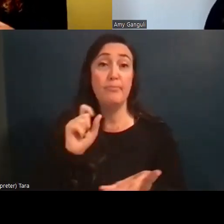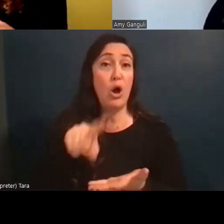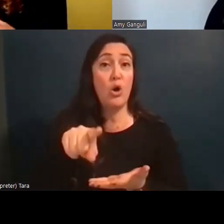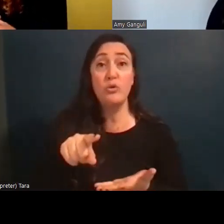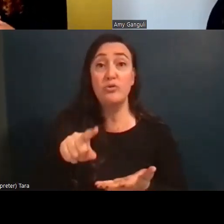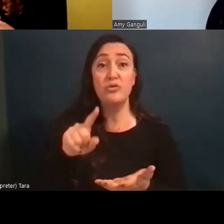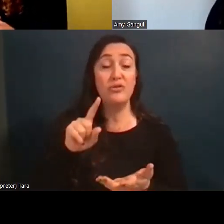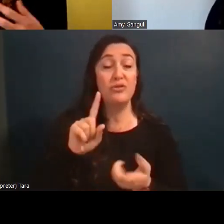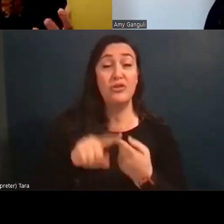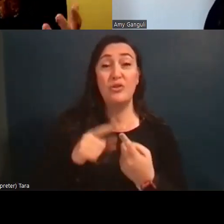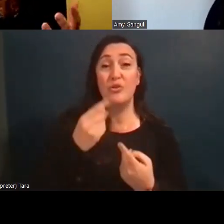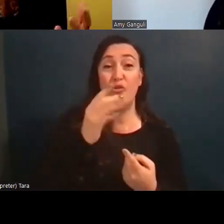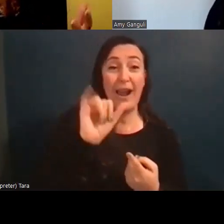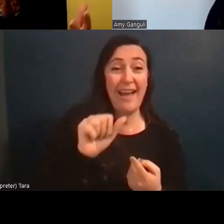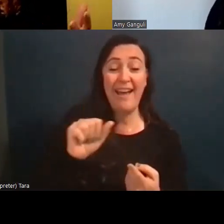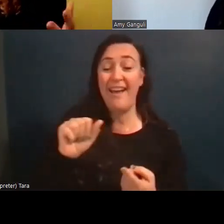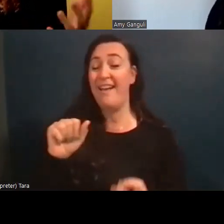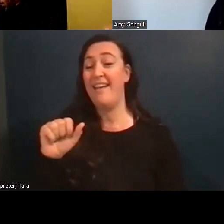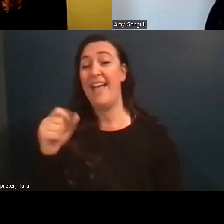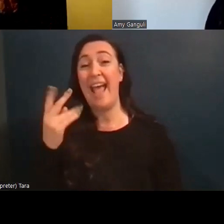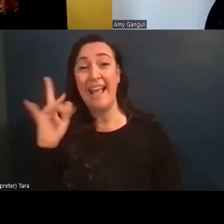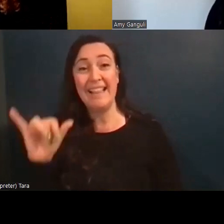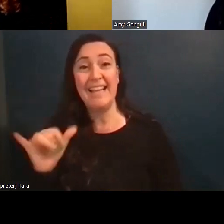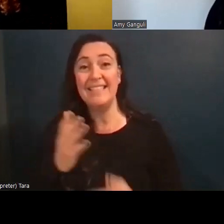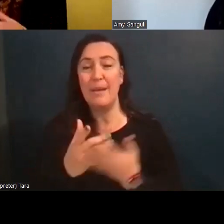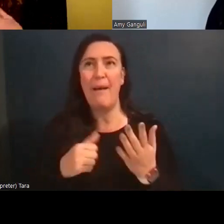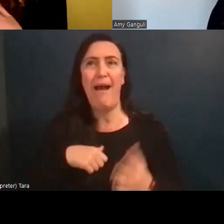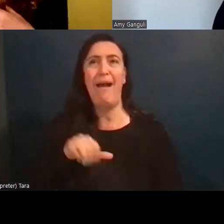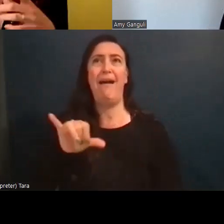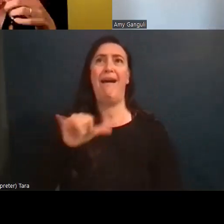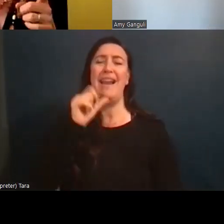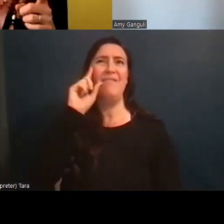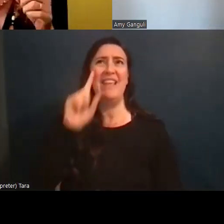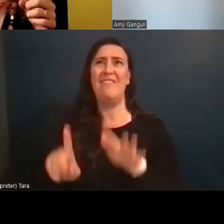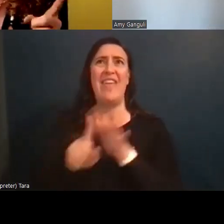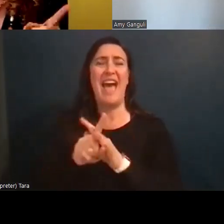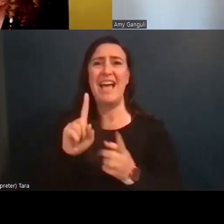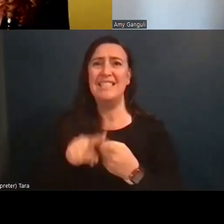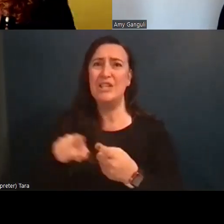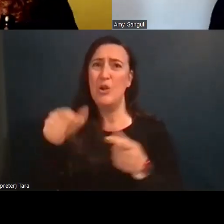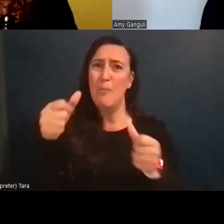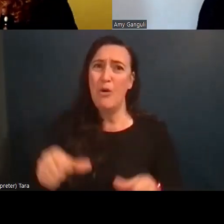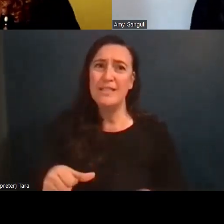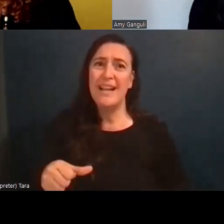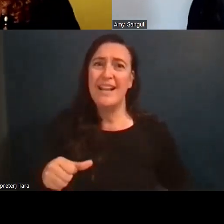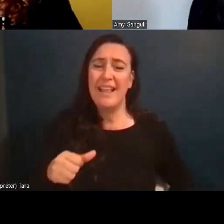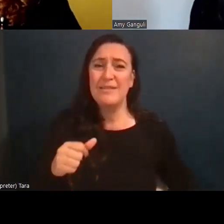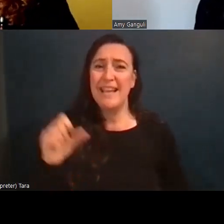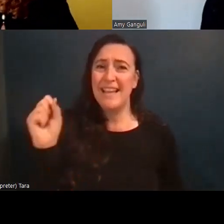questions that I didn't even think of until you posed them. And I was like, oh, actually I want to know the answer to that too.